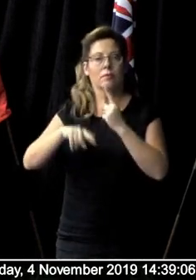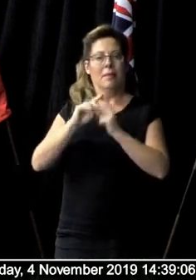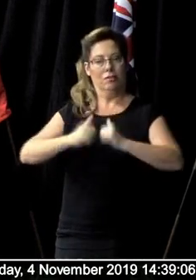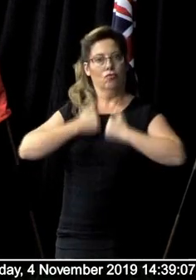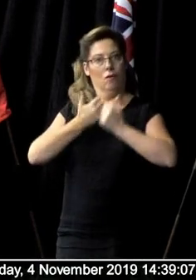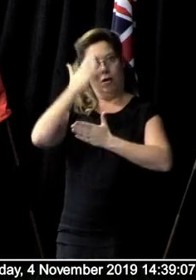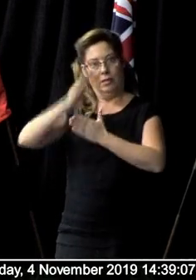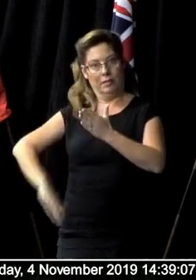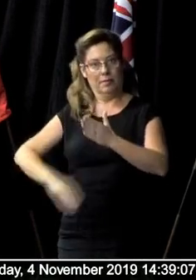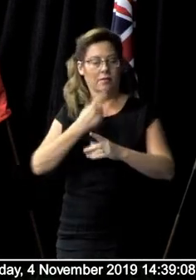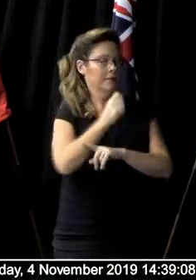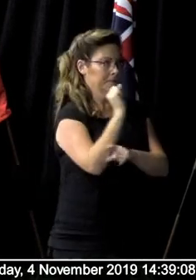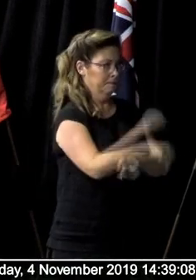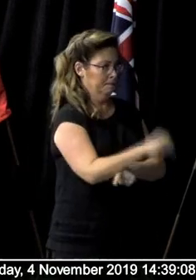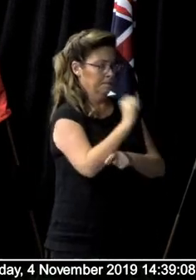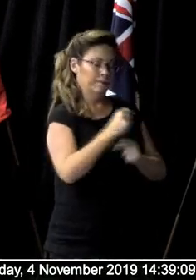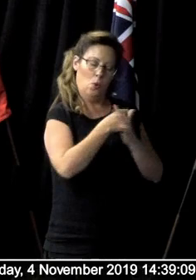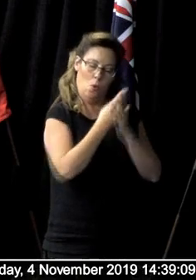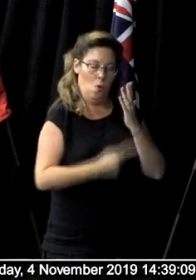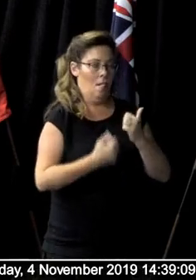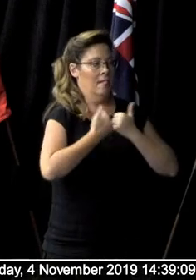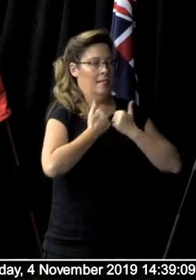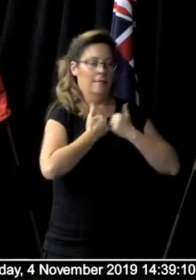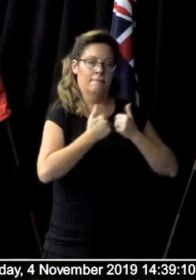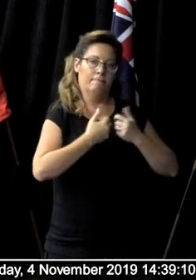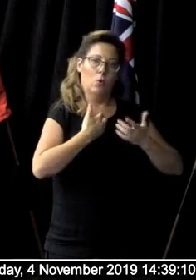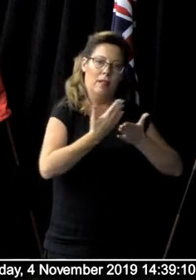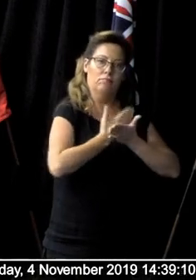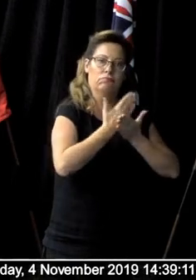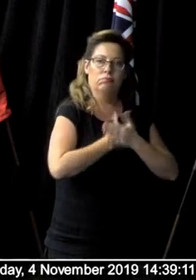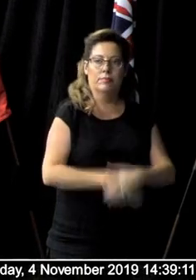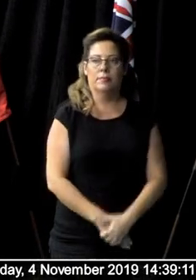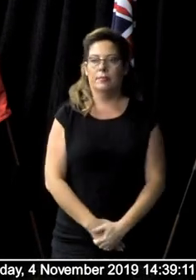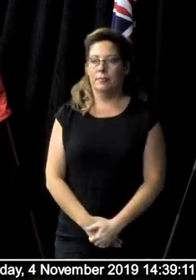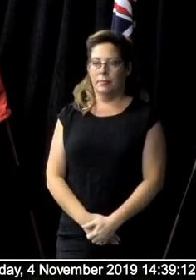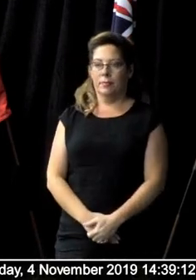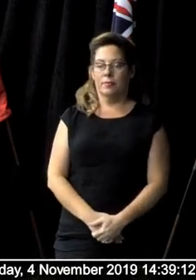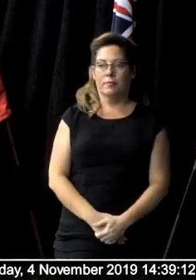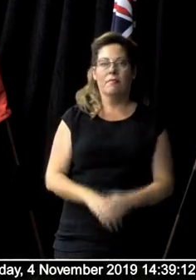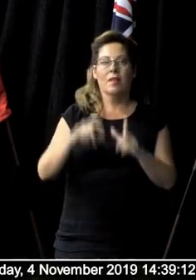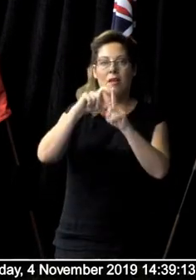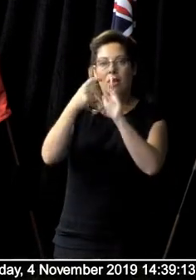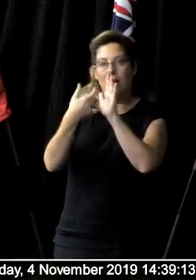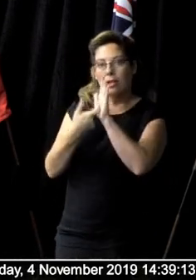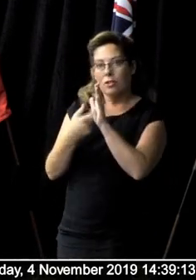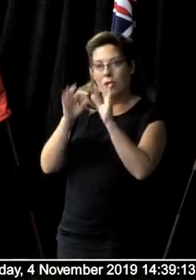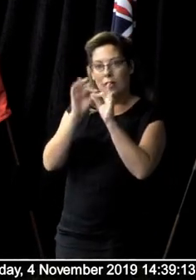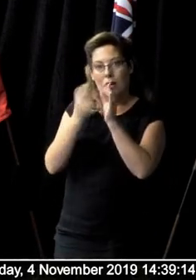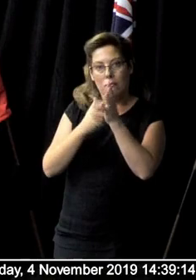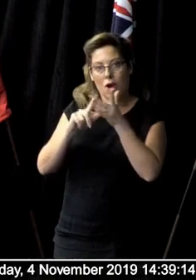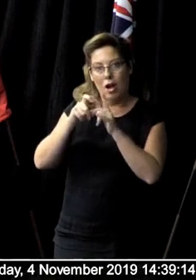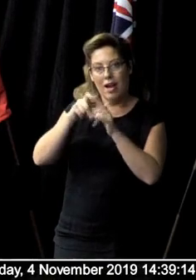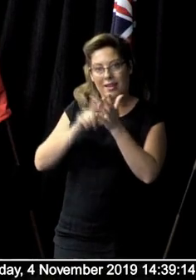So Dr Bridle, can I ask you, please, with respect to enrolment barriers, this is an